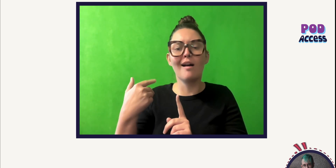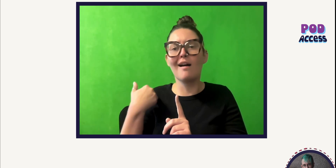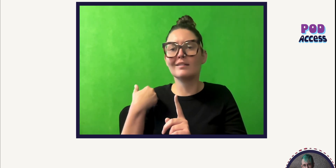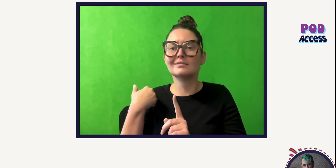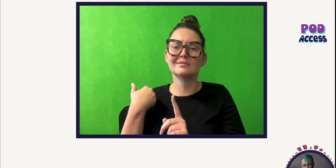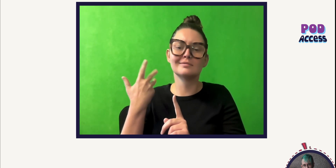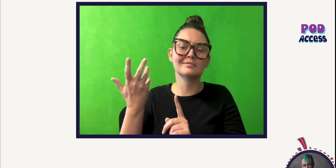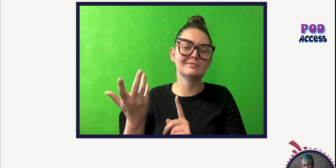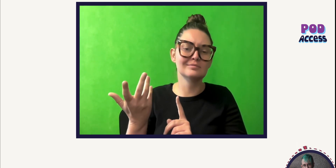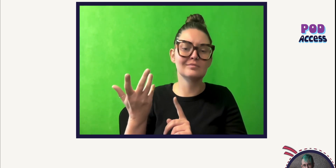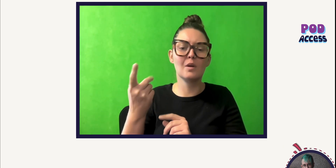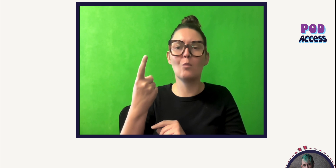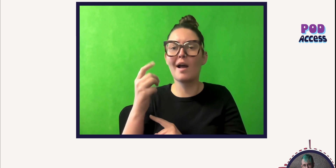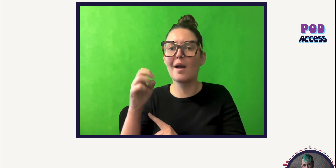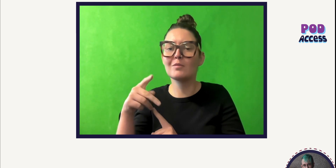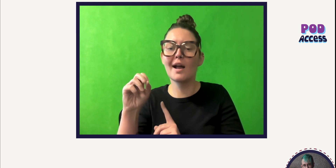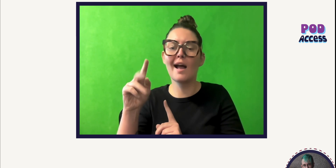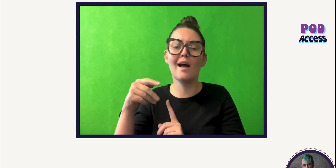one episode out and only a few listeners.